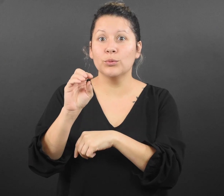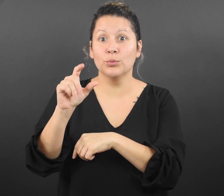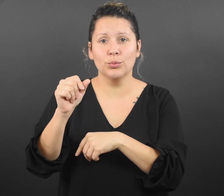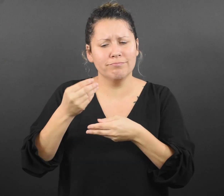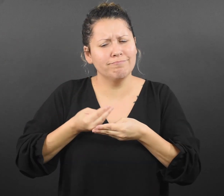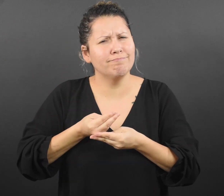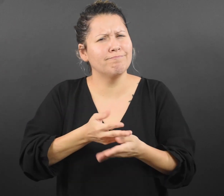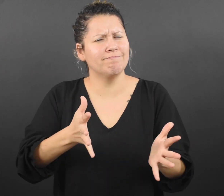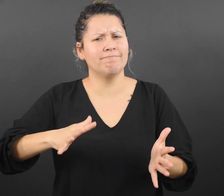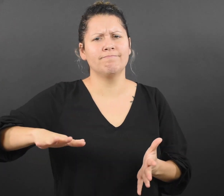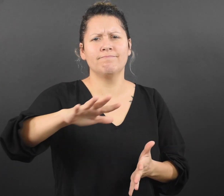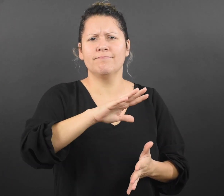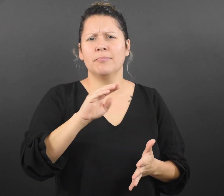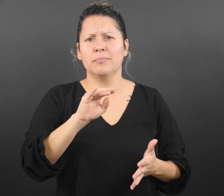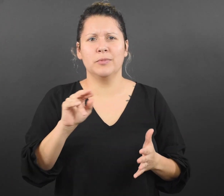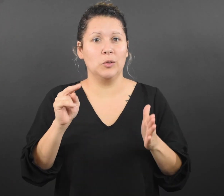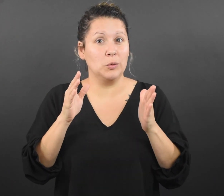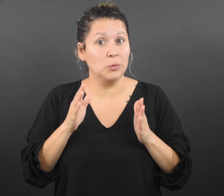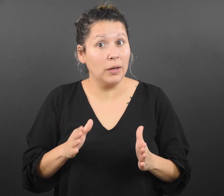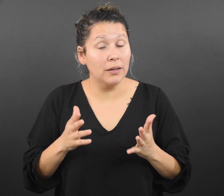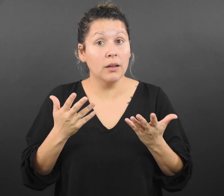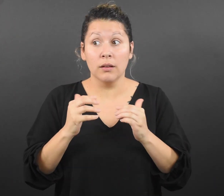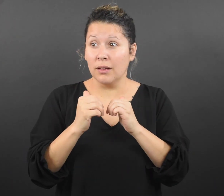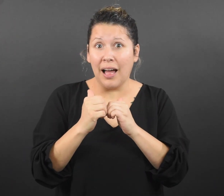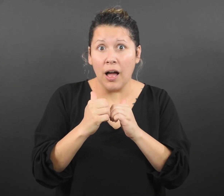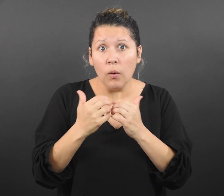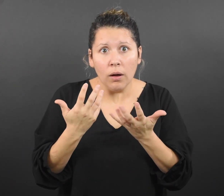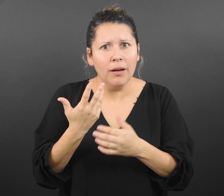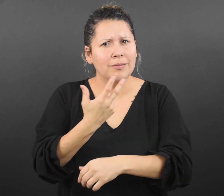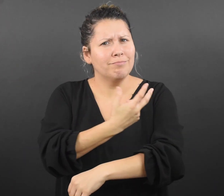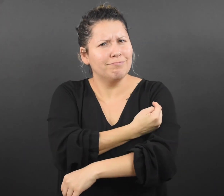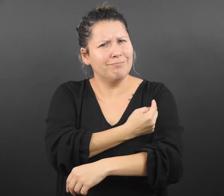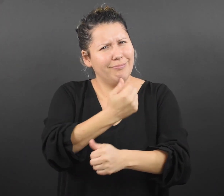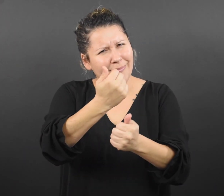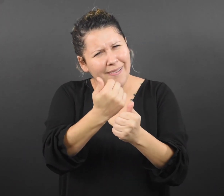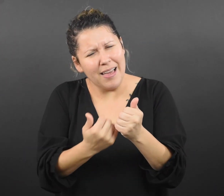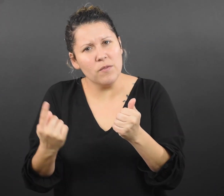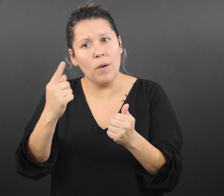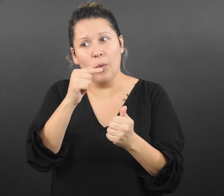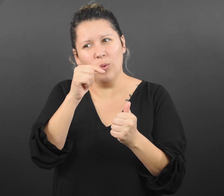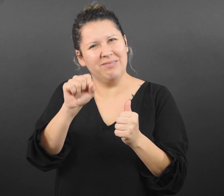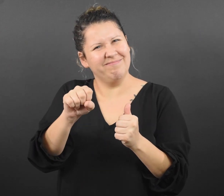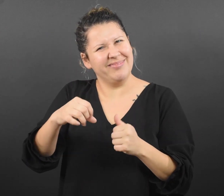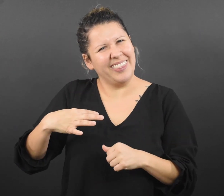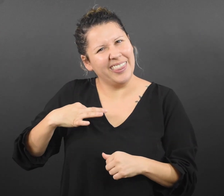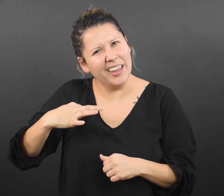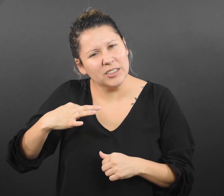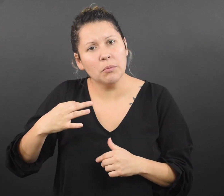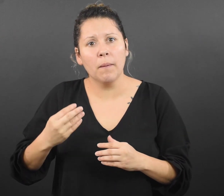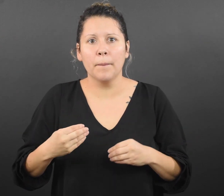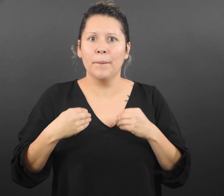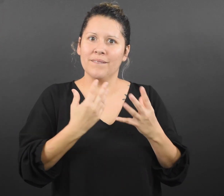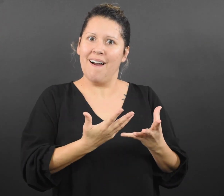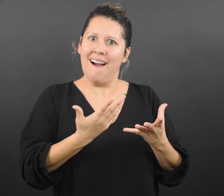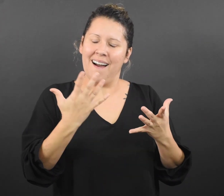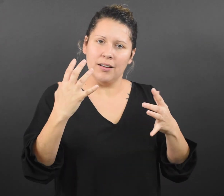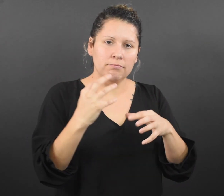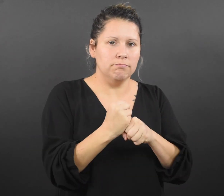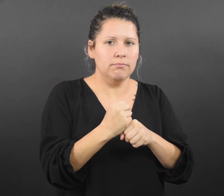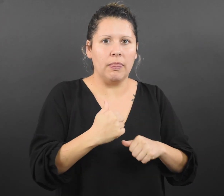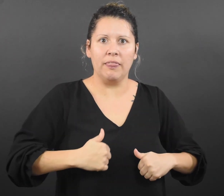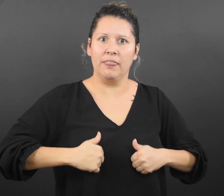vaccinating everyone who is eligible and providing life-saving treatments to those who are sick.